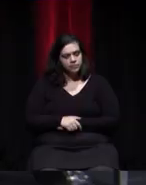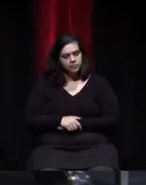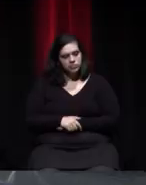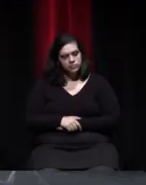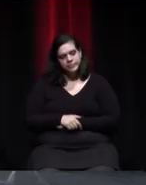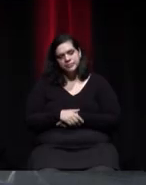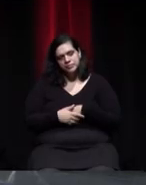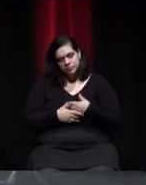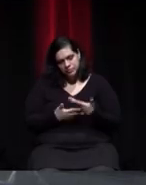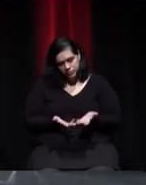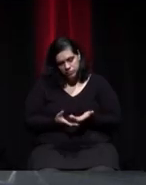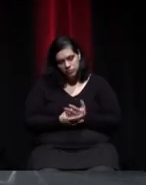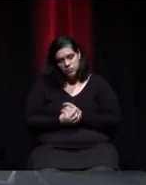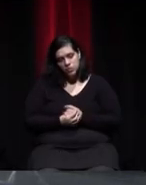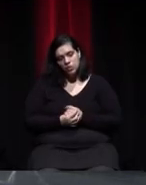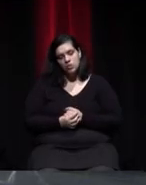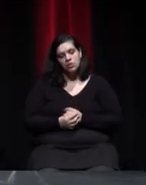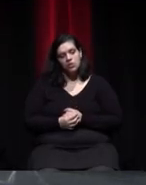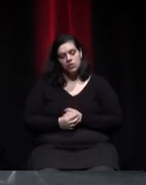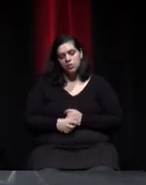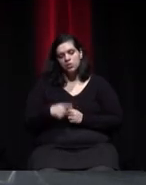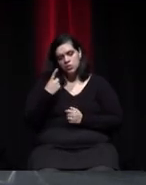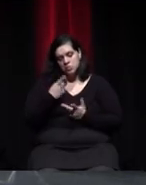A theory for why this has happened, it's just a hypothesis,